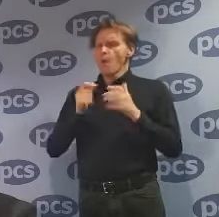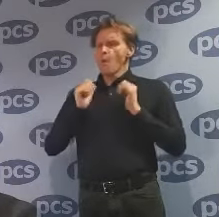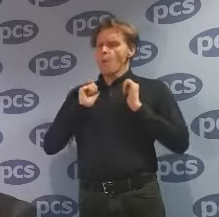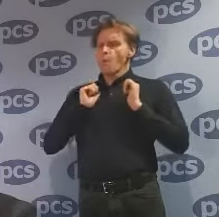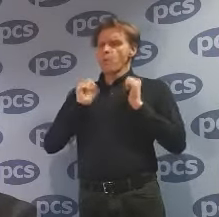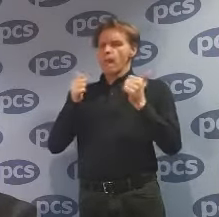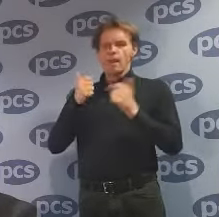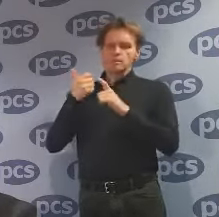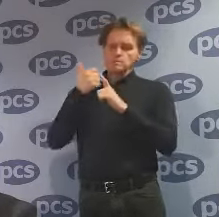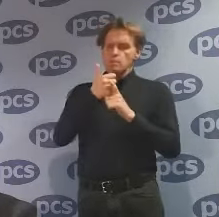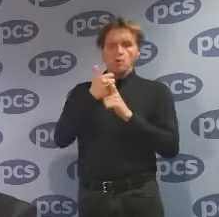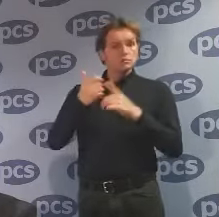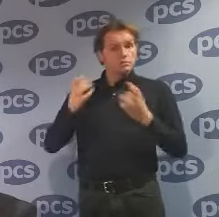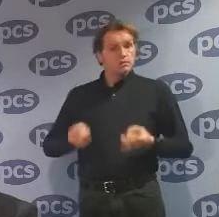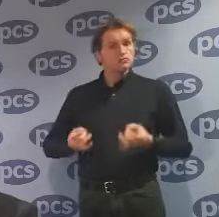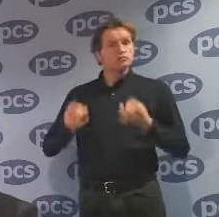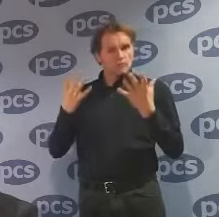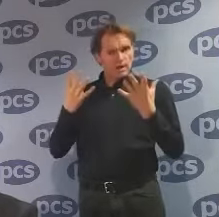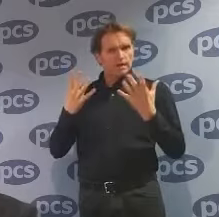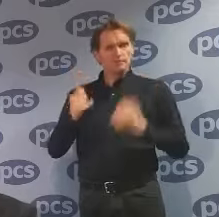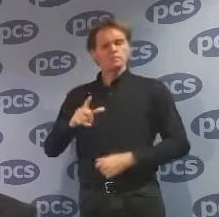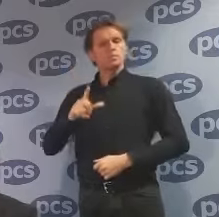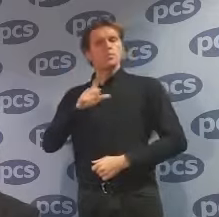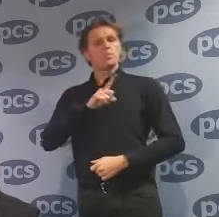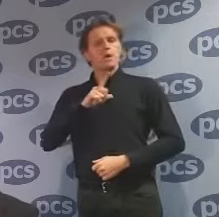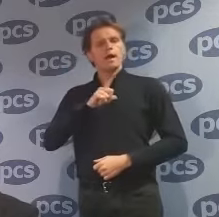it's been called today because of the introduction of the new driving test